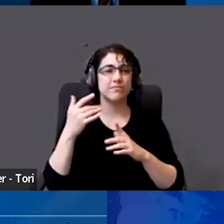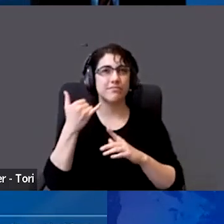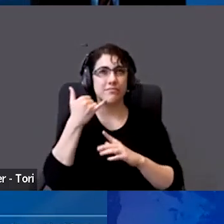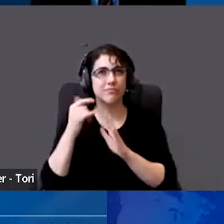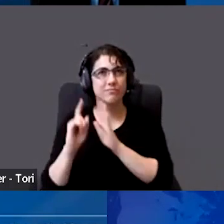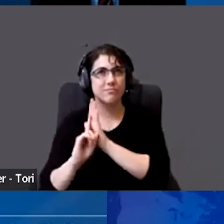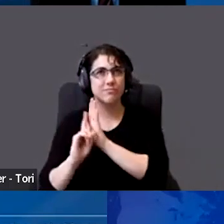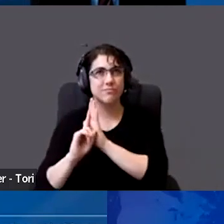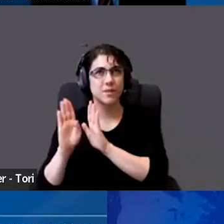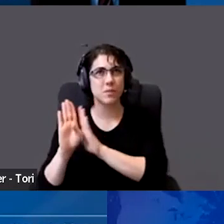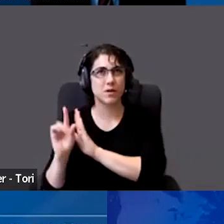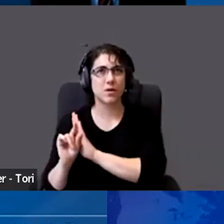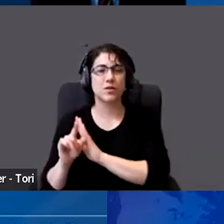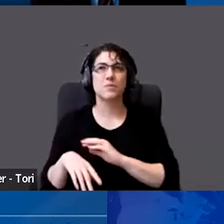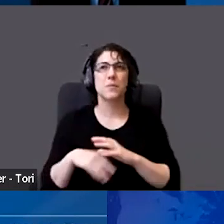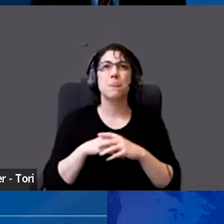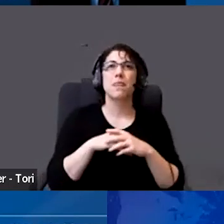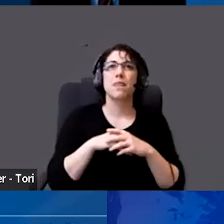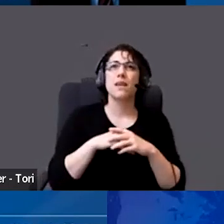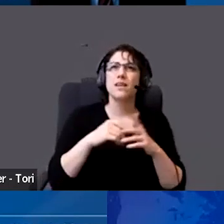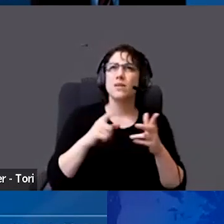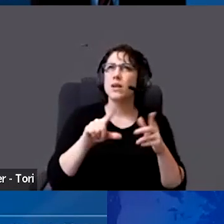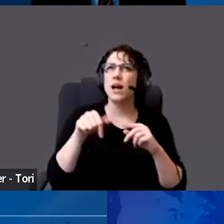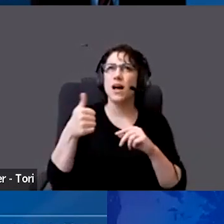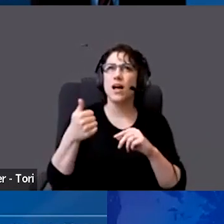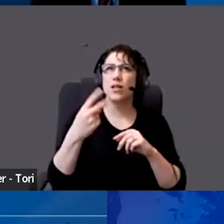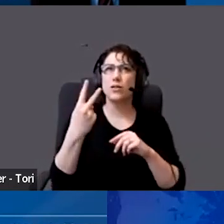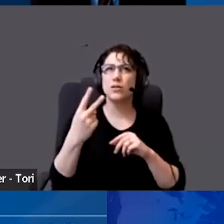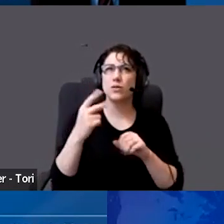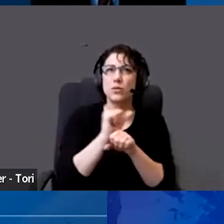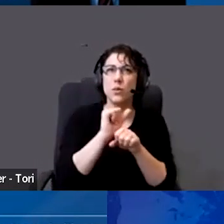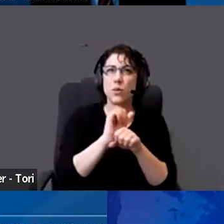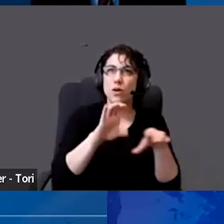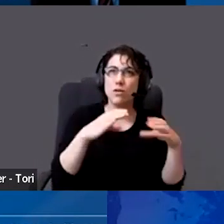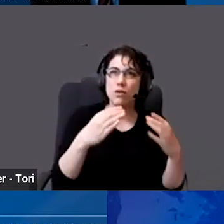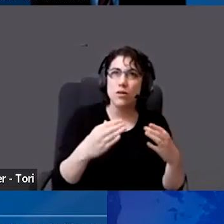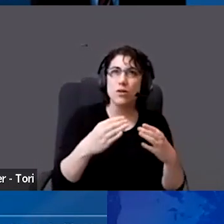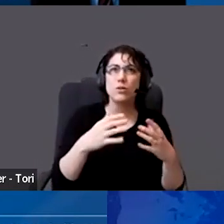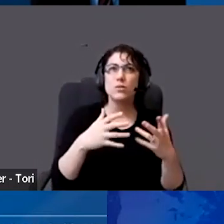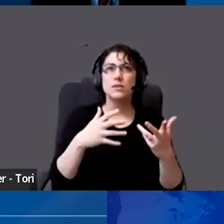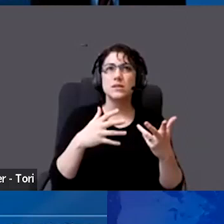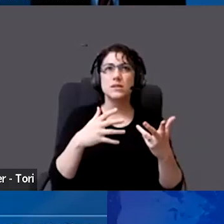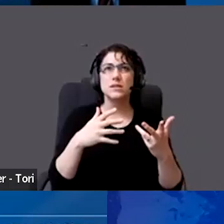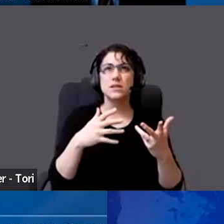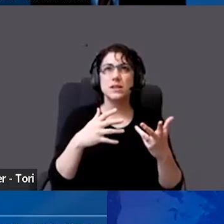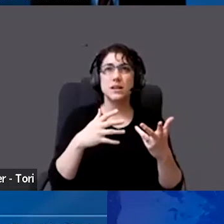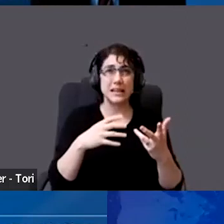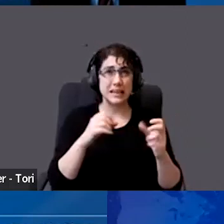to do the openings for the other two workgroups. Are they able to take a look at this pool as well